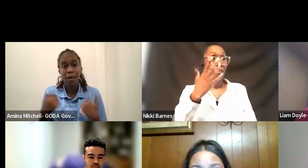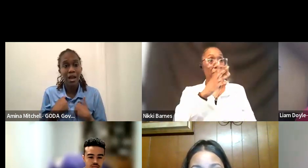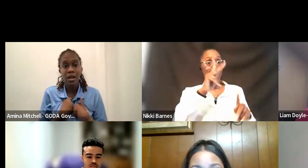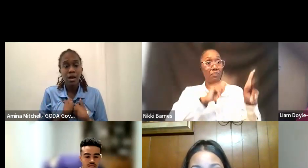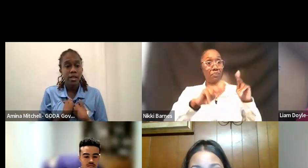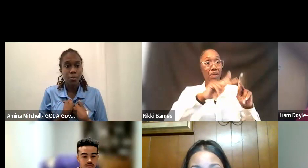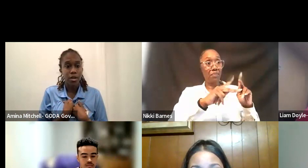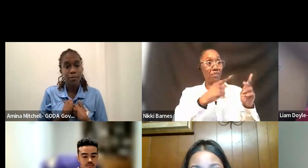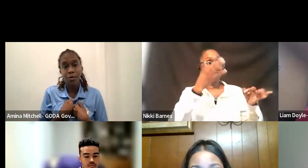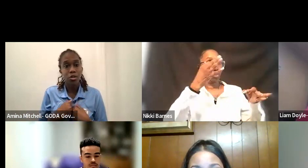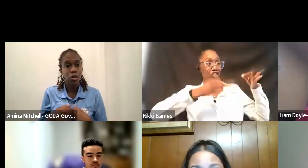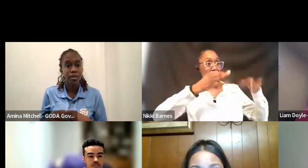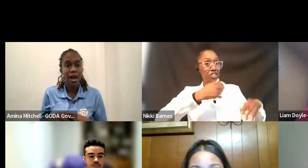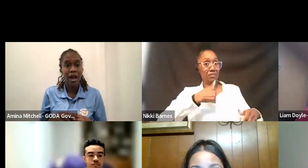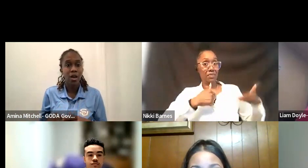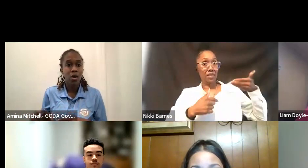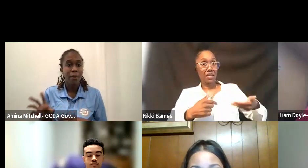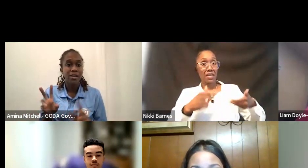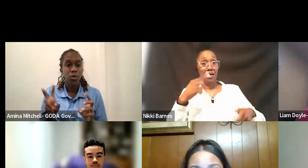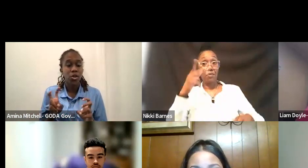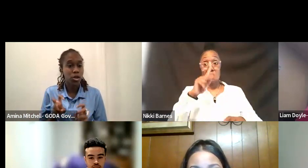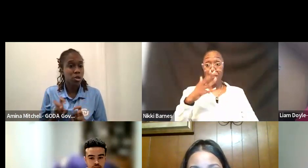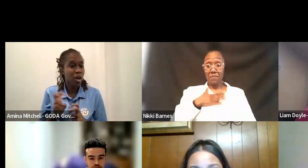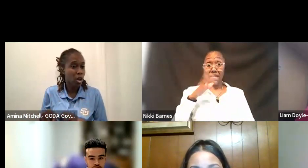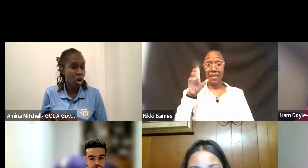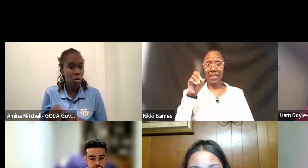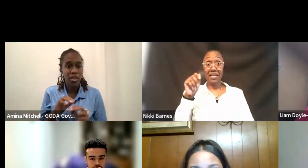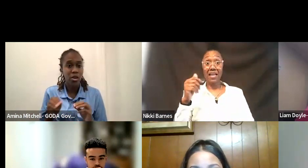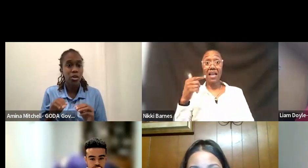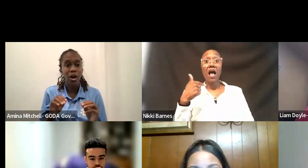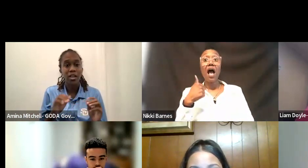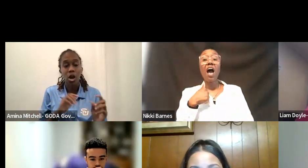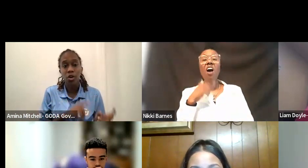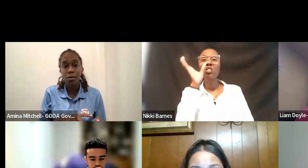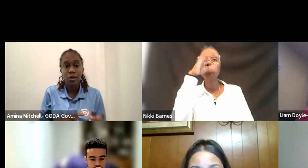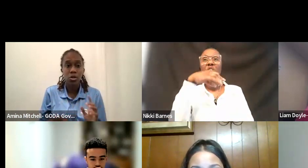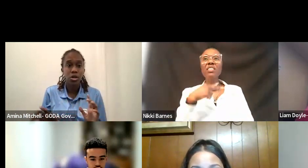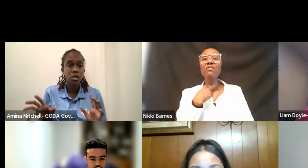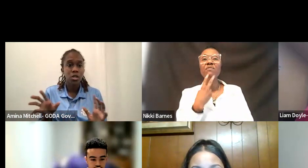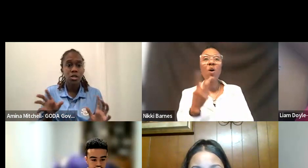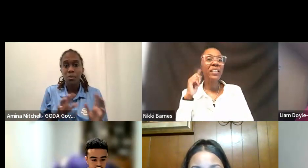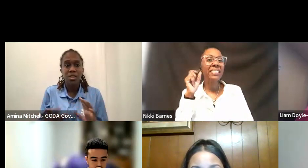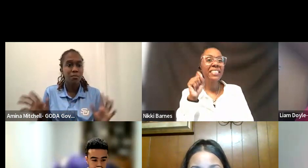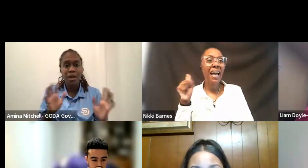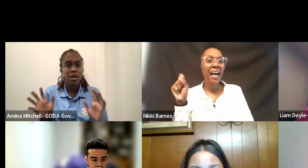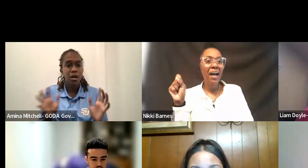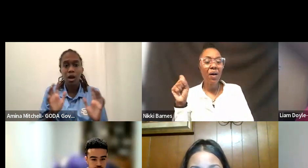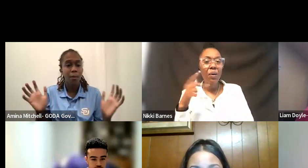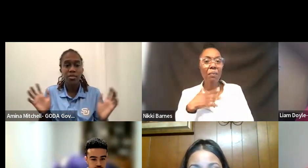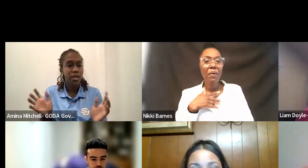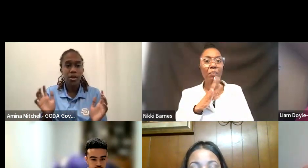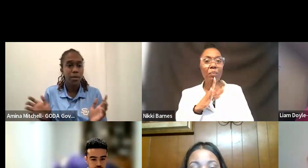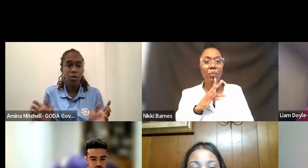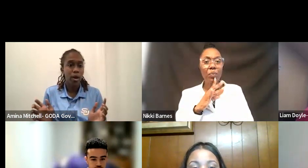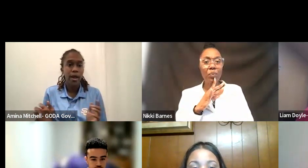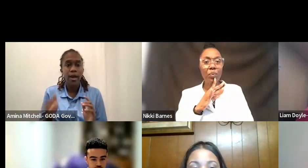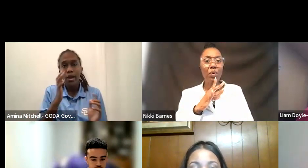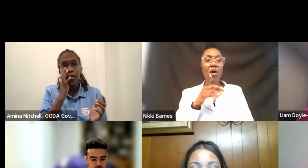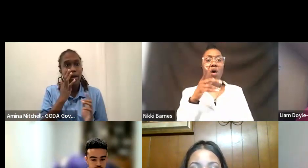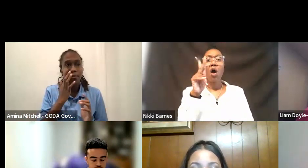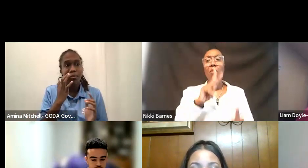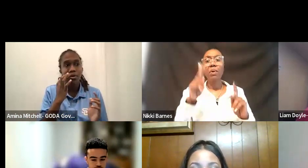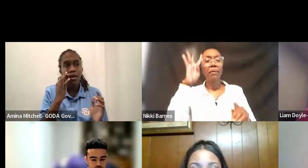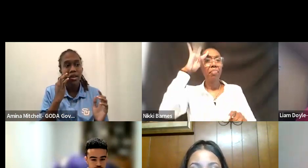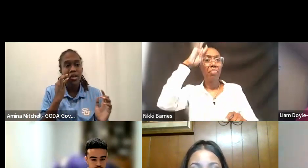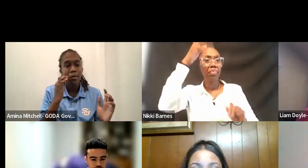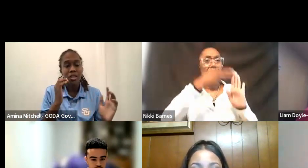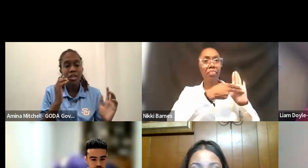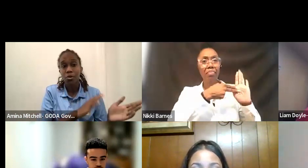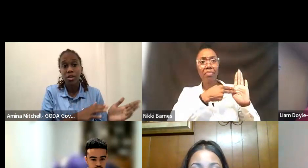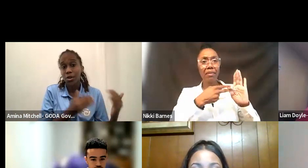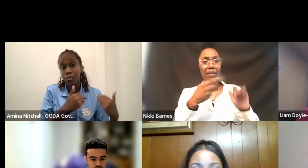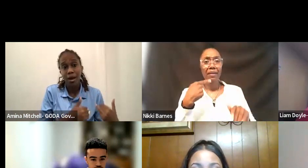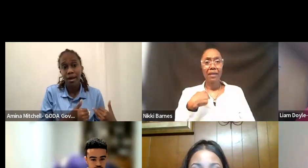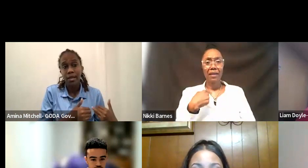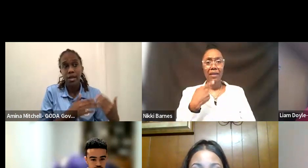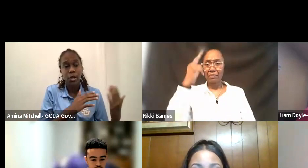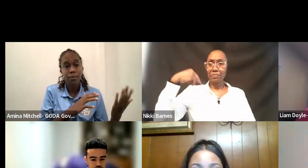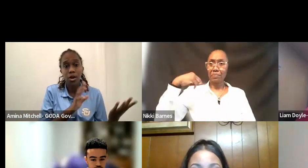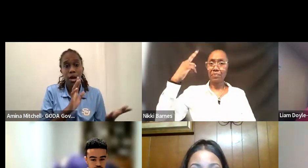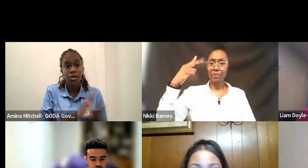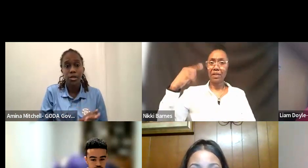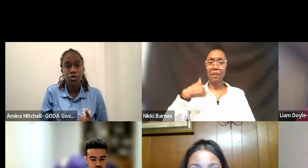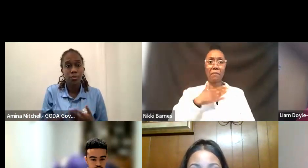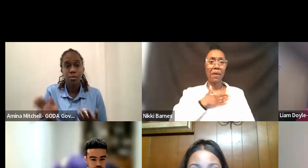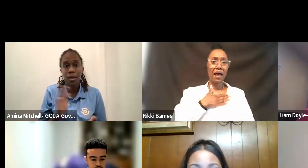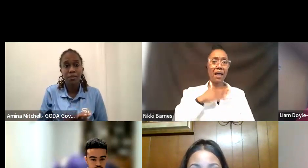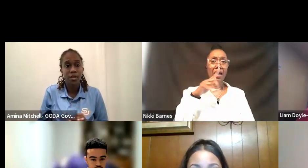I can be the one that educate people. In a nice manner so people won't as quickly assume the stereotypes are true to people with disabilities like my disability, people assume that I make weird noisy quite talk or they don't know I can talk verbally or something may come up with a very typical way and people can learn about different disability not just mine they can learn about usher syndromes